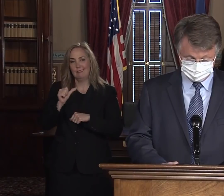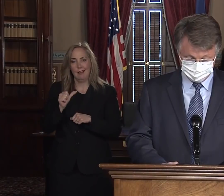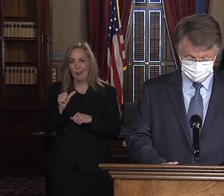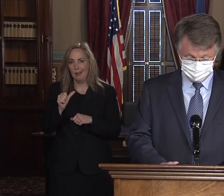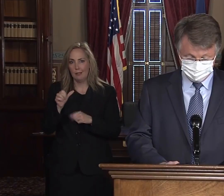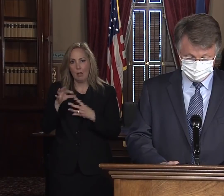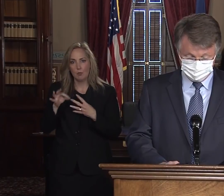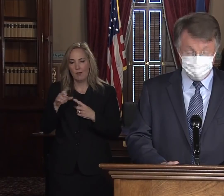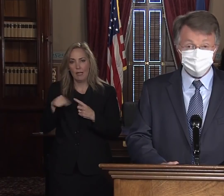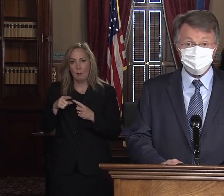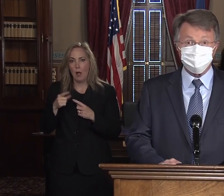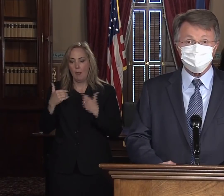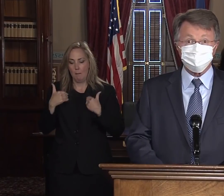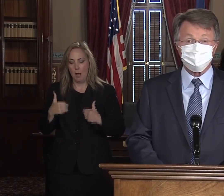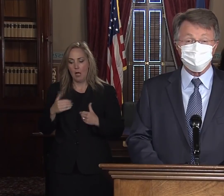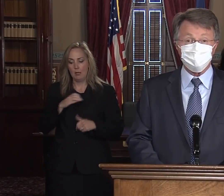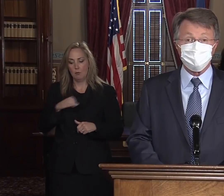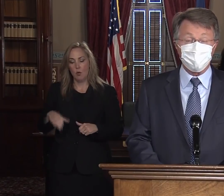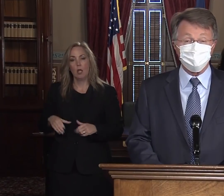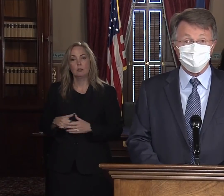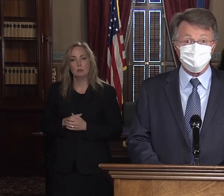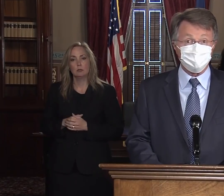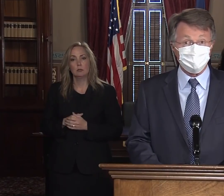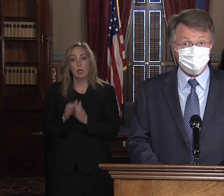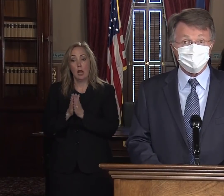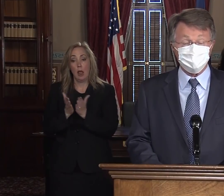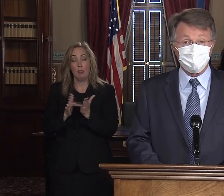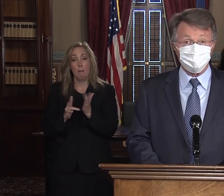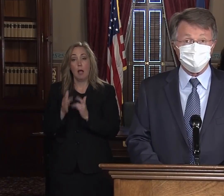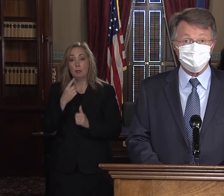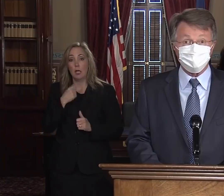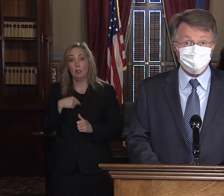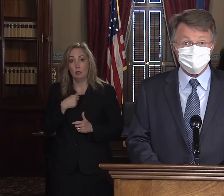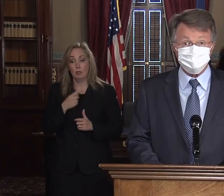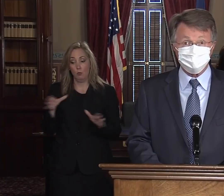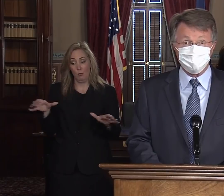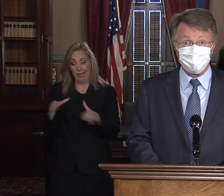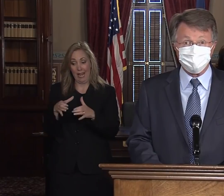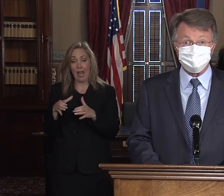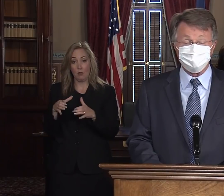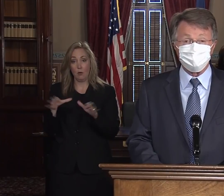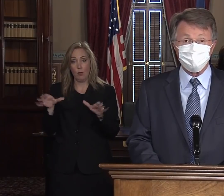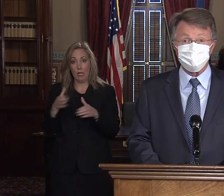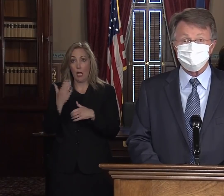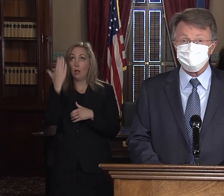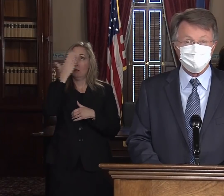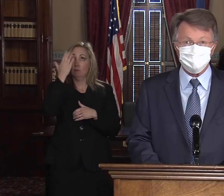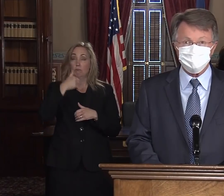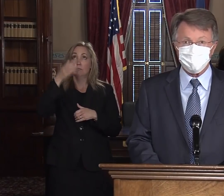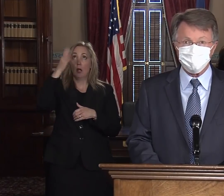OF HEBREWS HAS TO TEACH US ABOUT THE GATHERING OF THE CHURCH. IT'S NOT AN OPTIONAL THING.